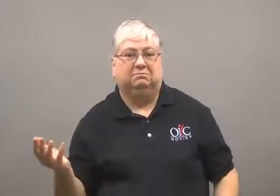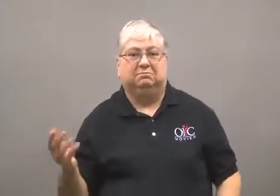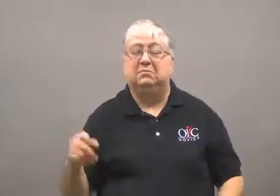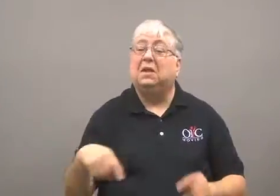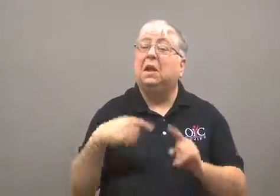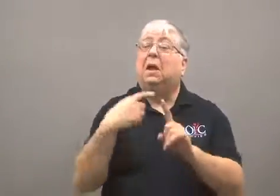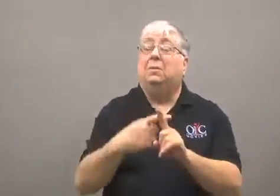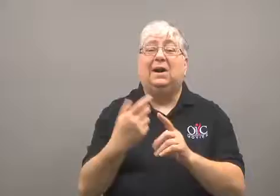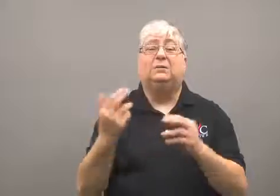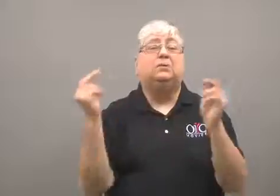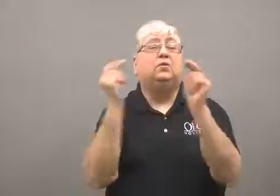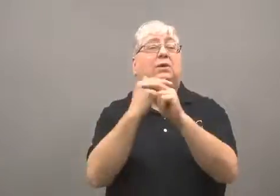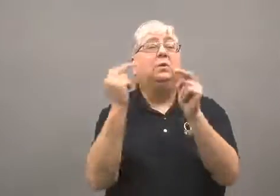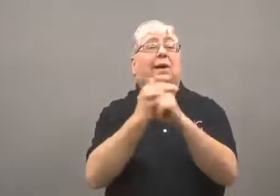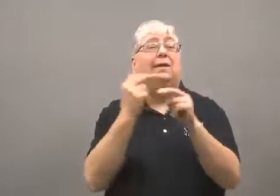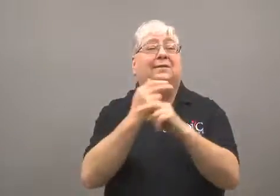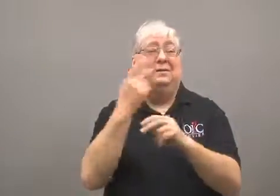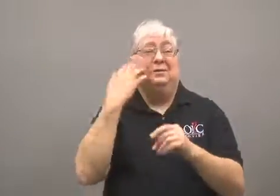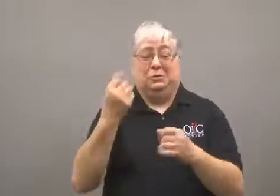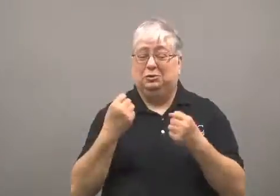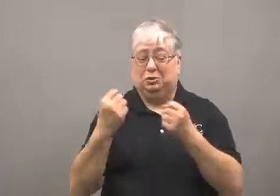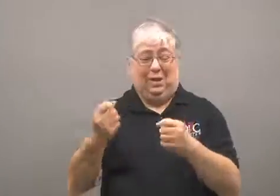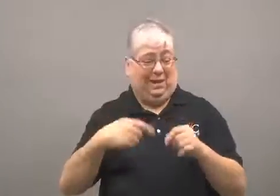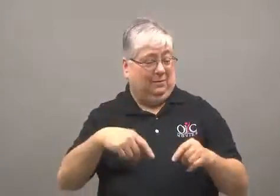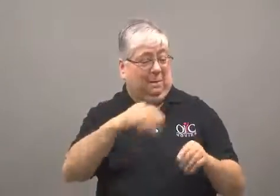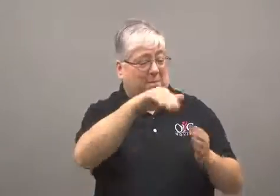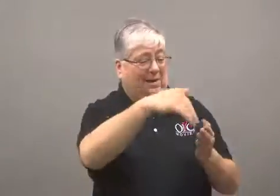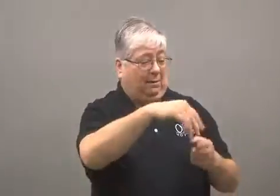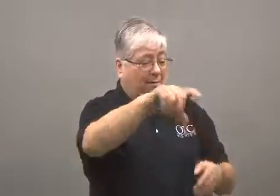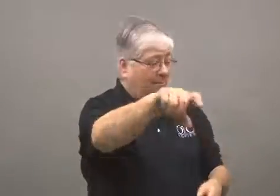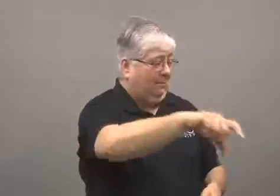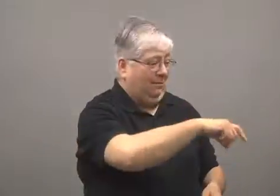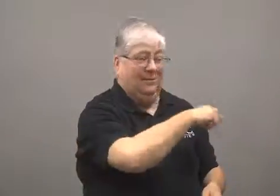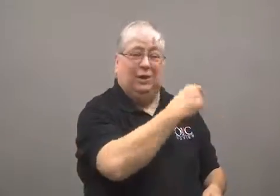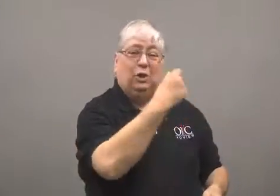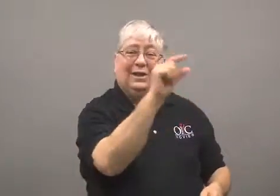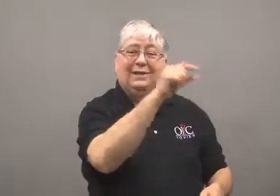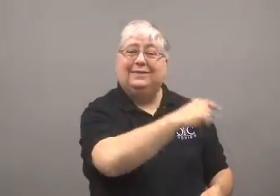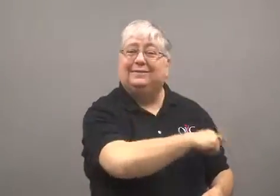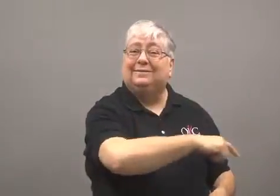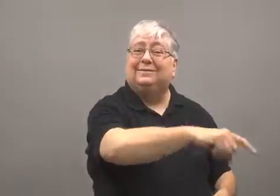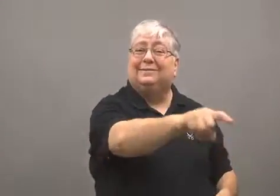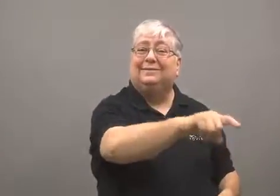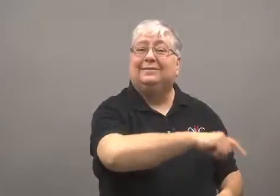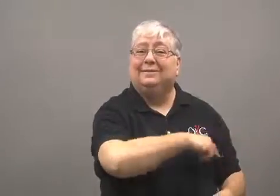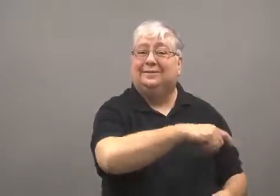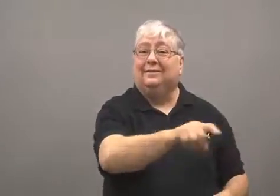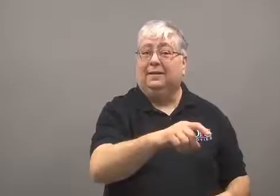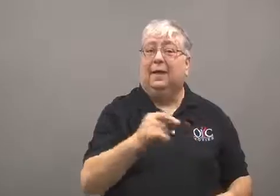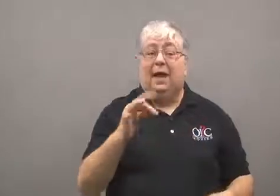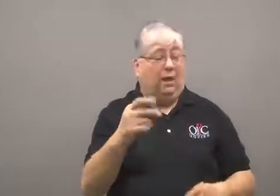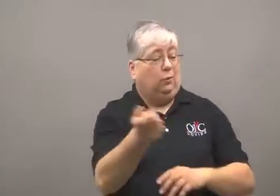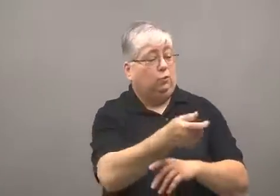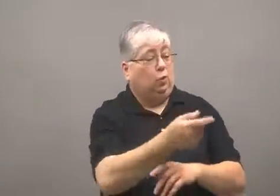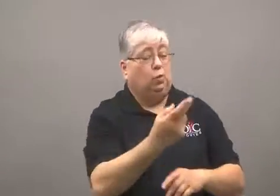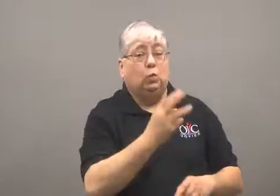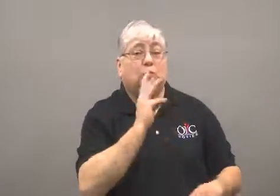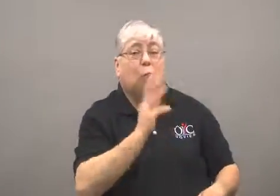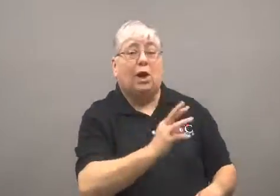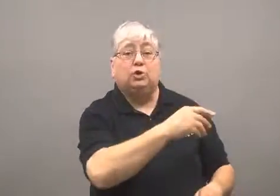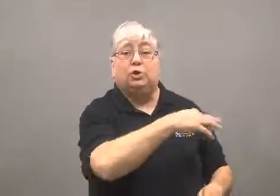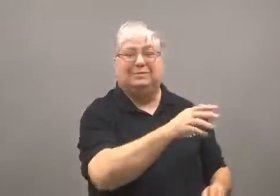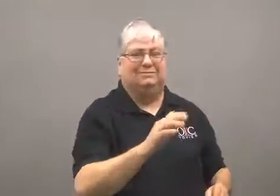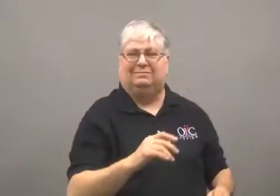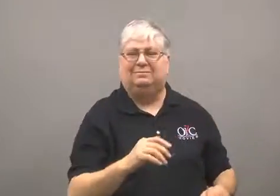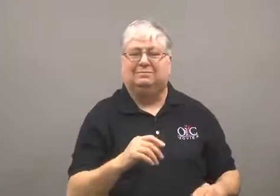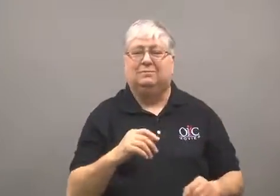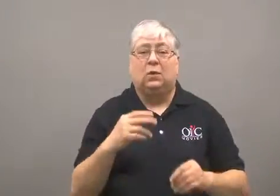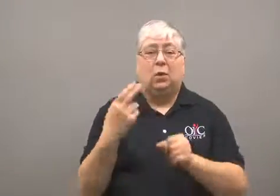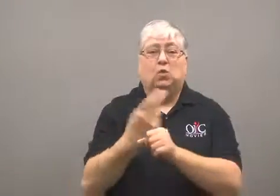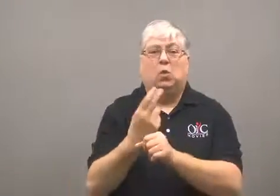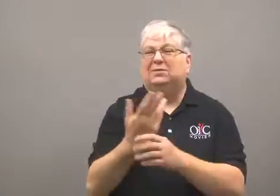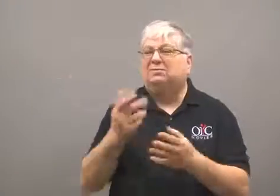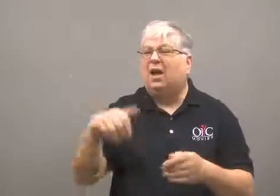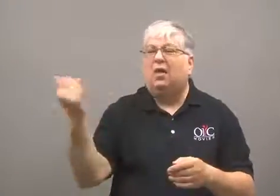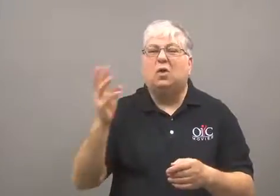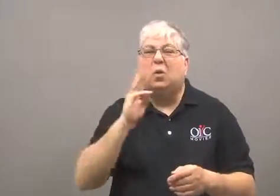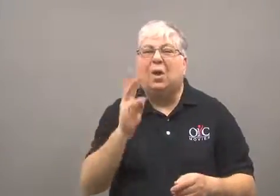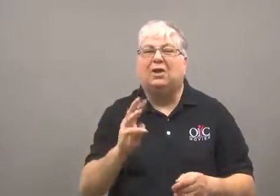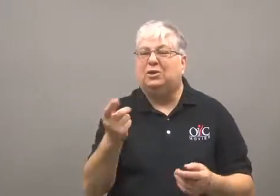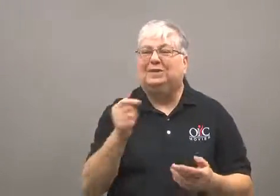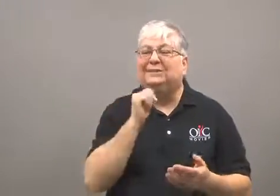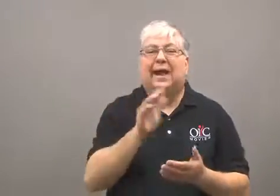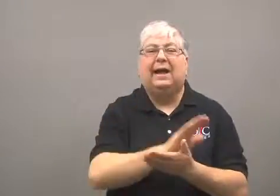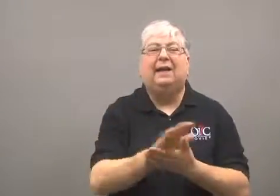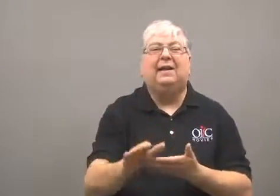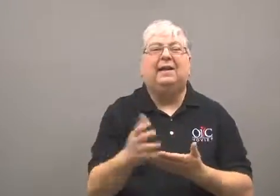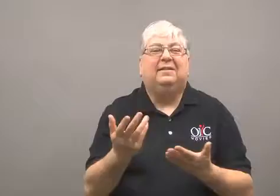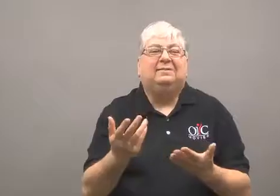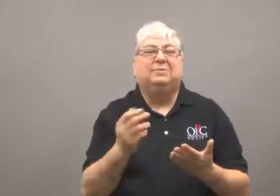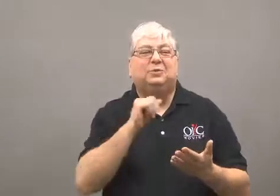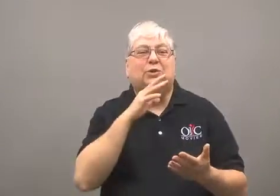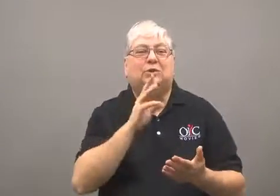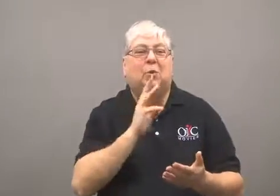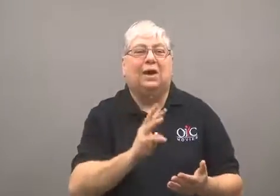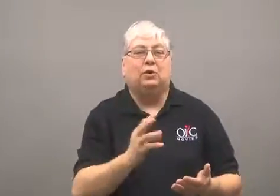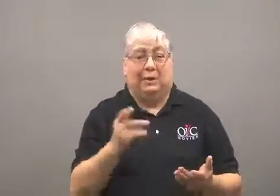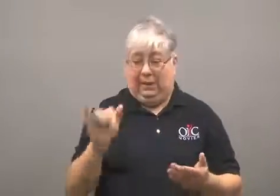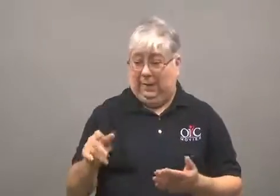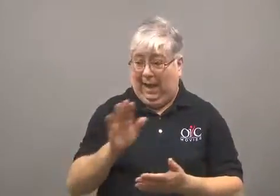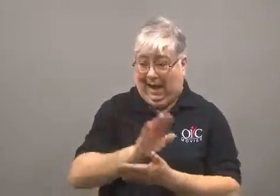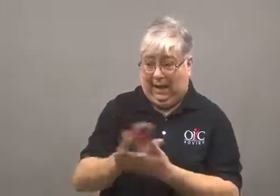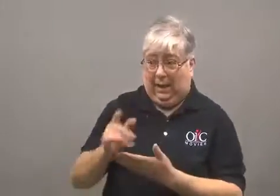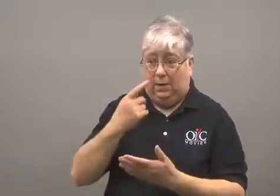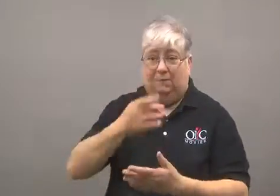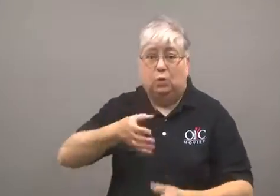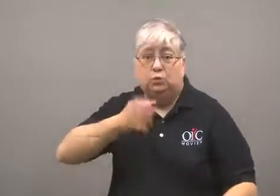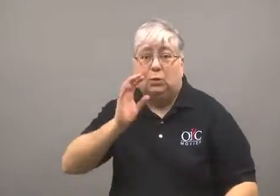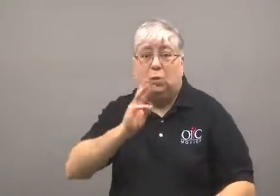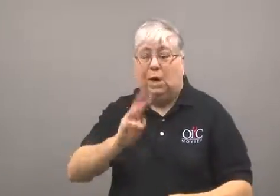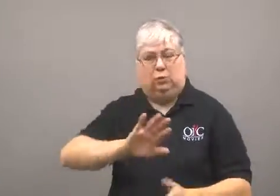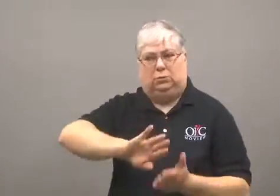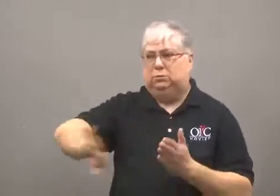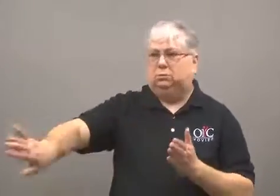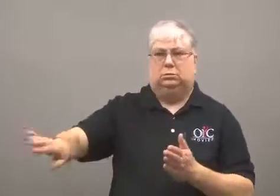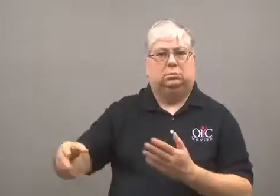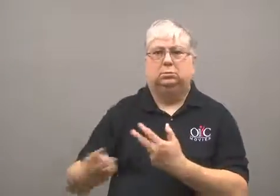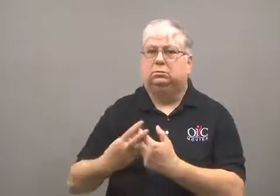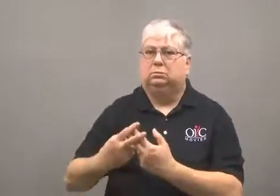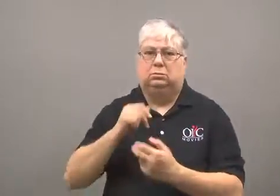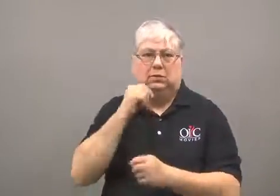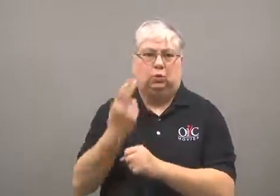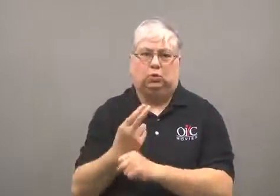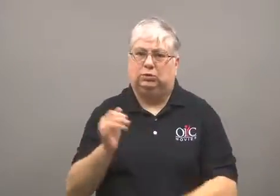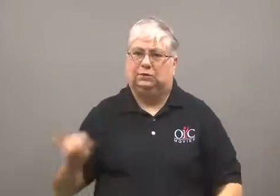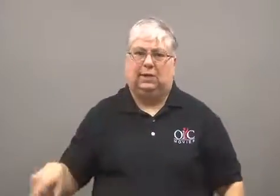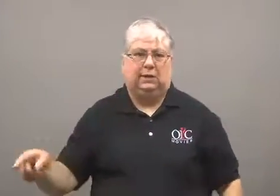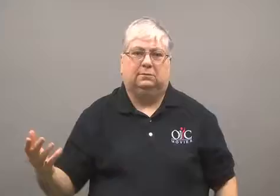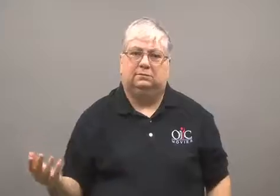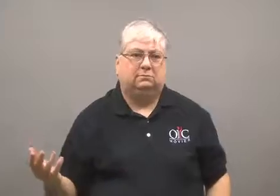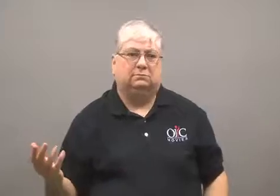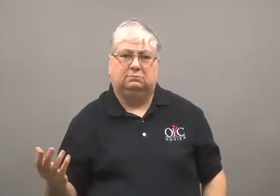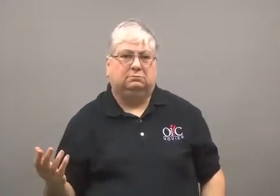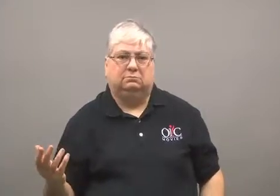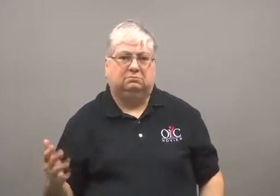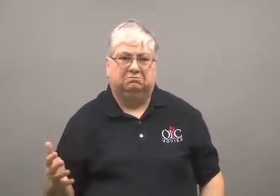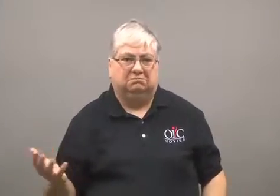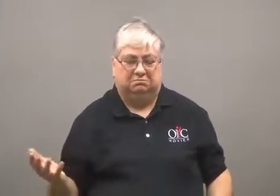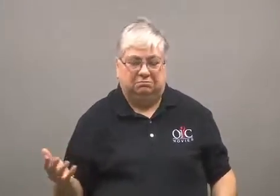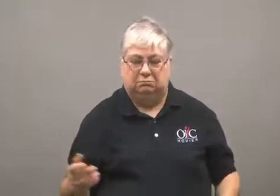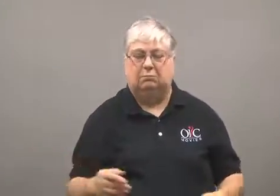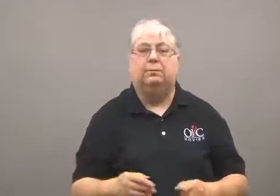Non potable water is to be used to water medians on highways, not drinking water.